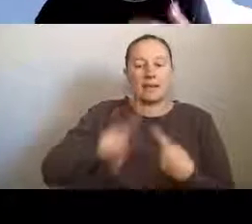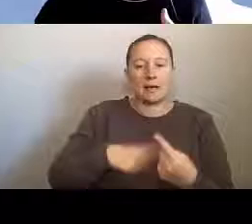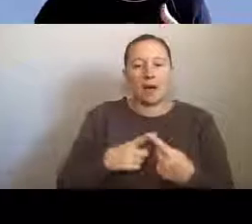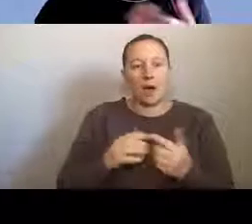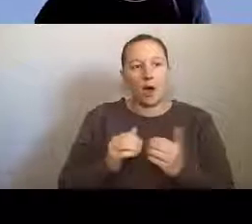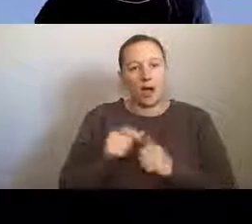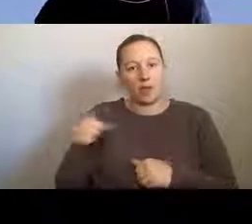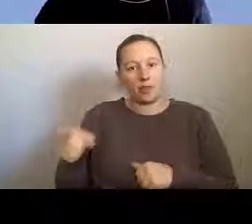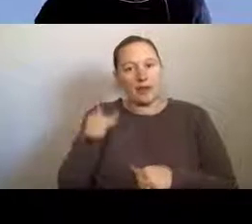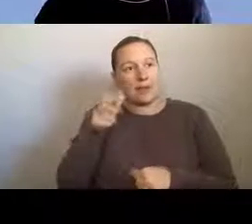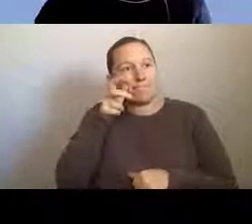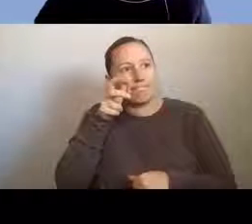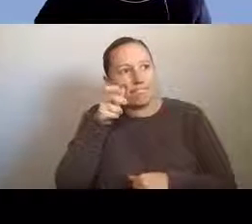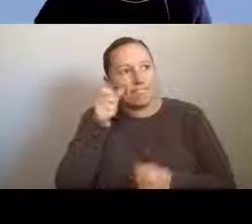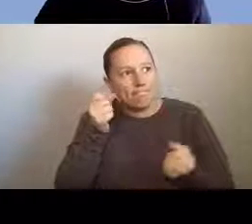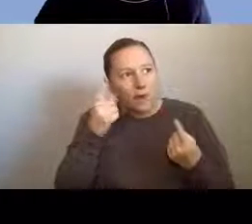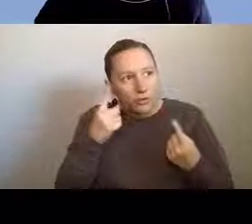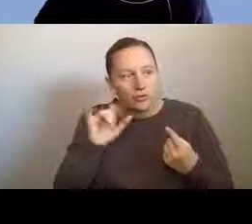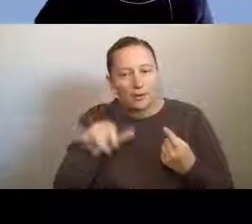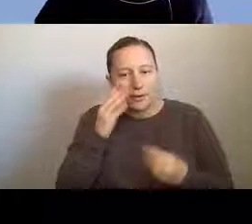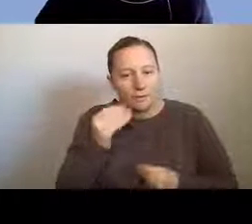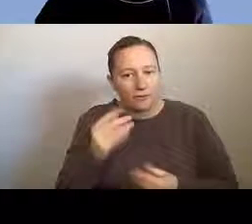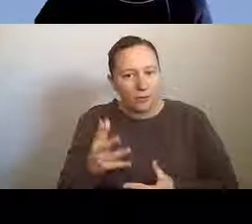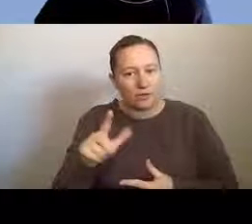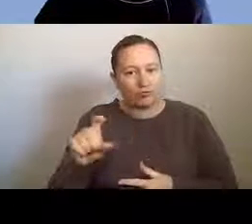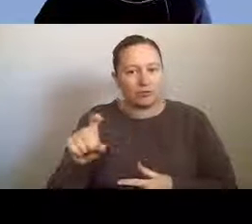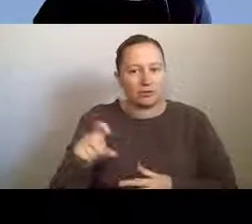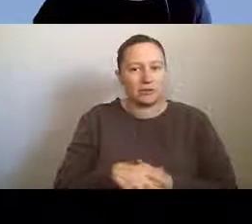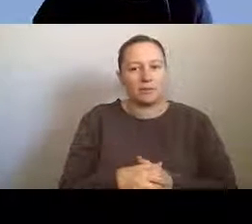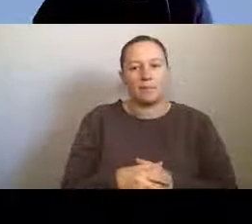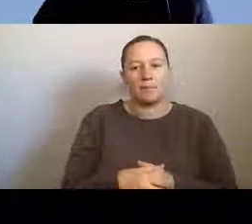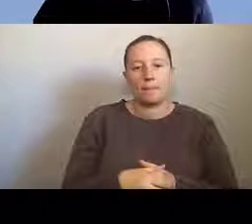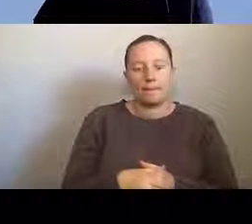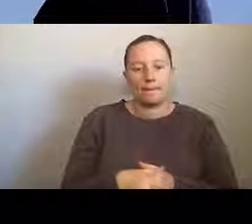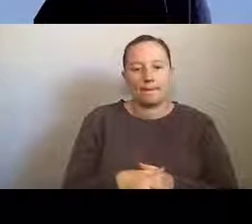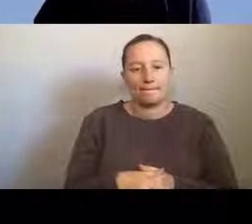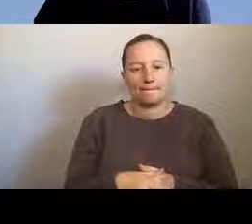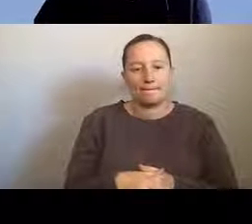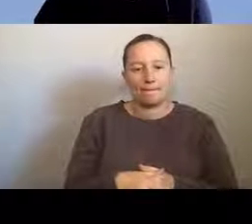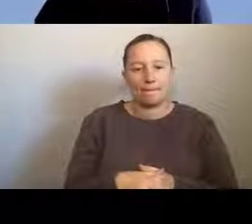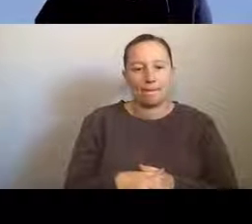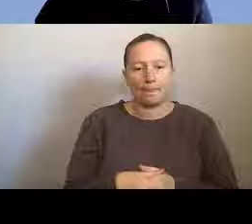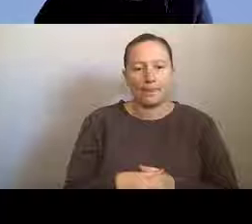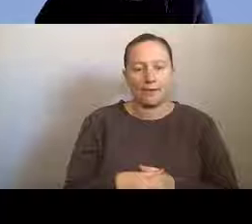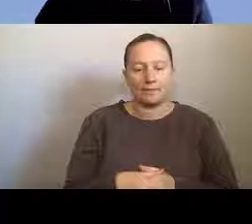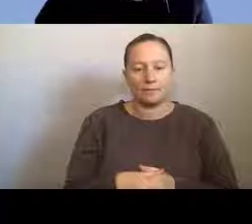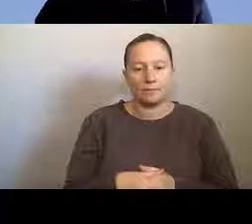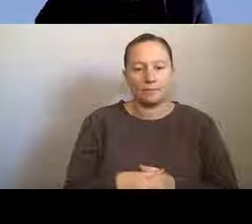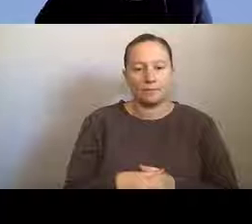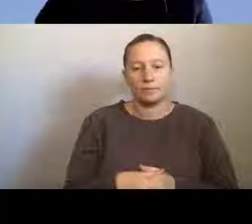and understand the information that you are sharing with them. This also means communicating the information